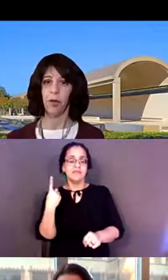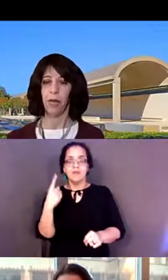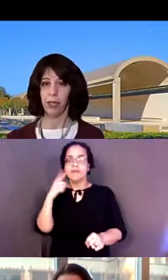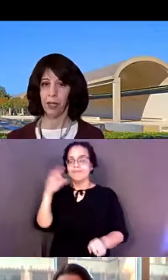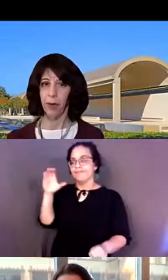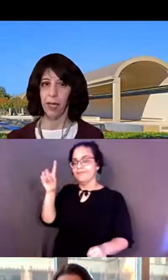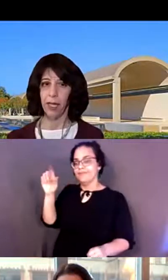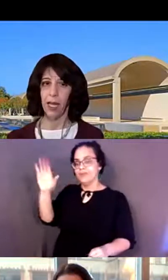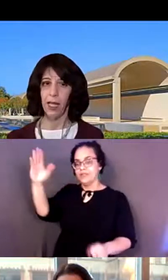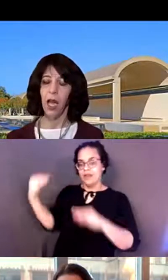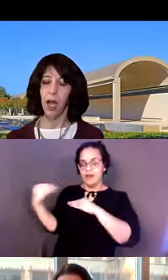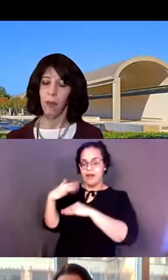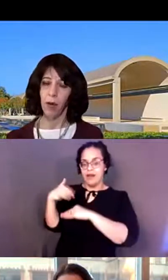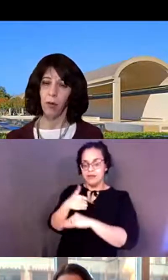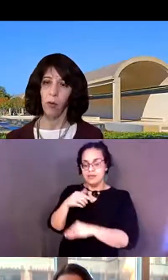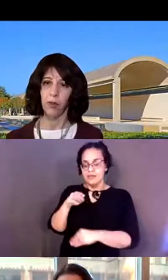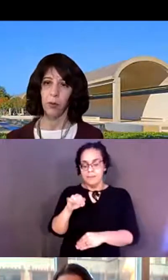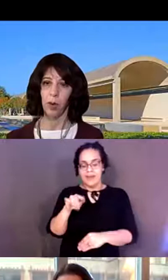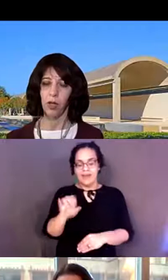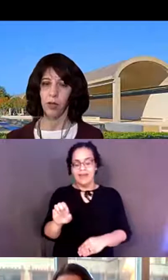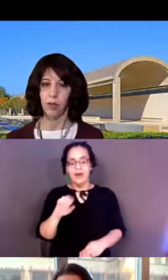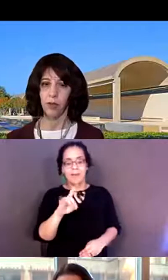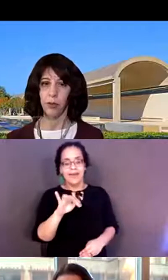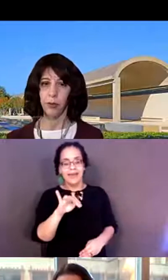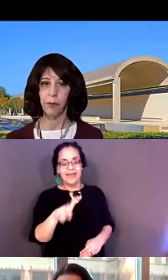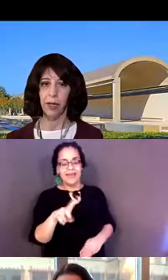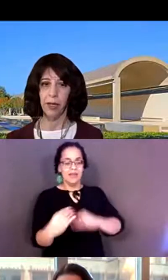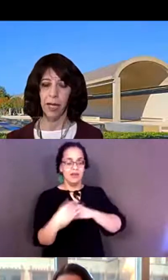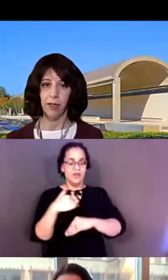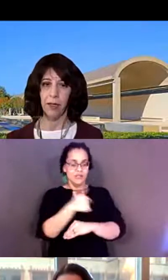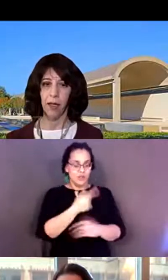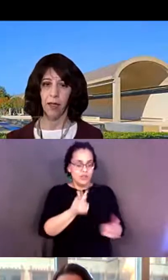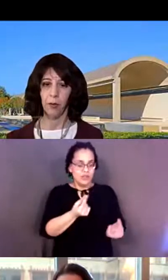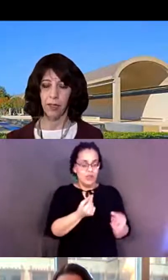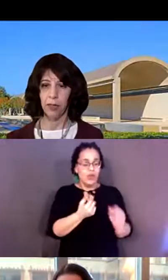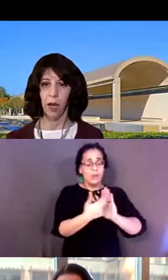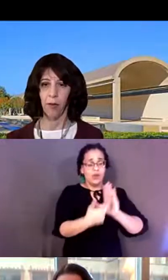Medicare/Medicaid about what are the